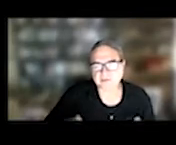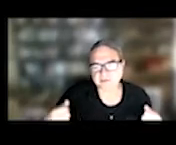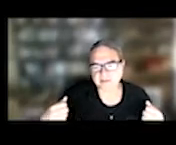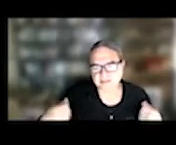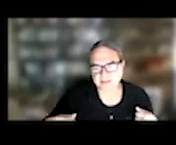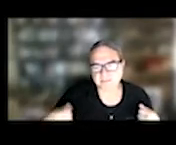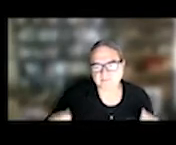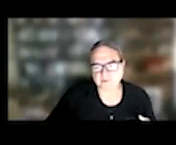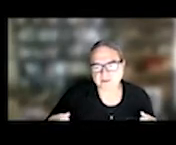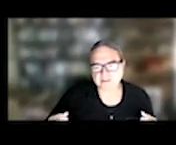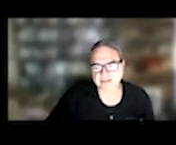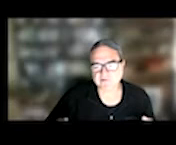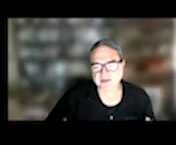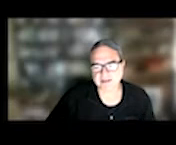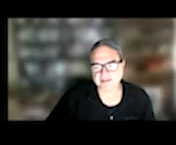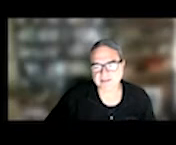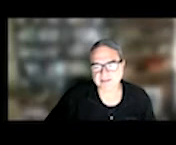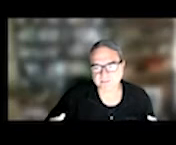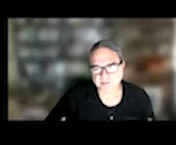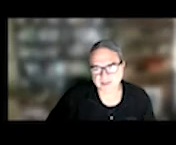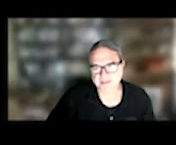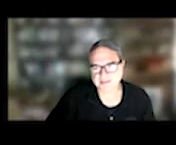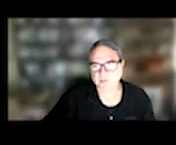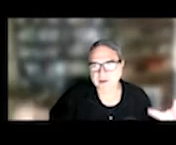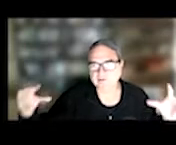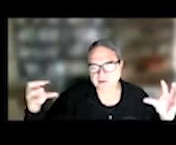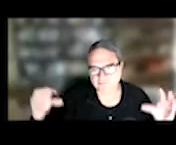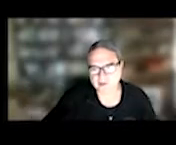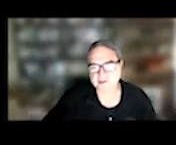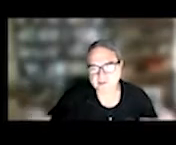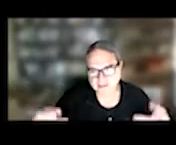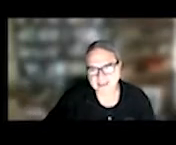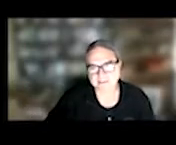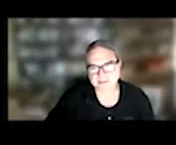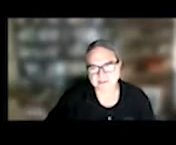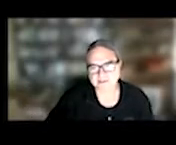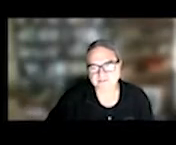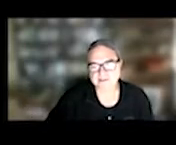think about that deep rooted sacred connectedness to place again we are the original inhabitants of